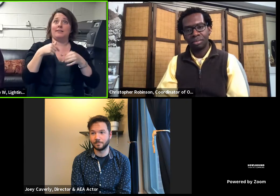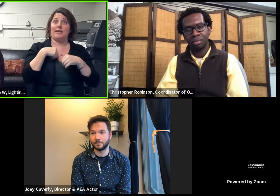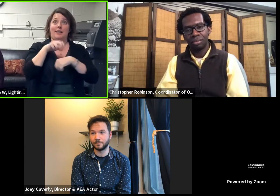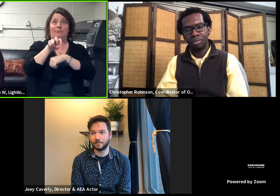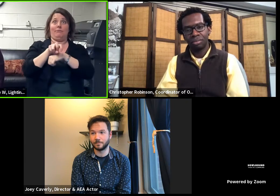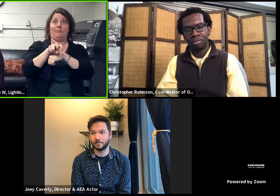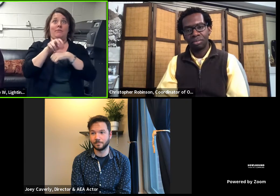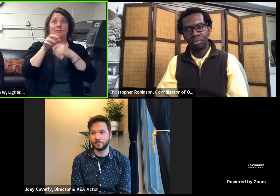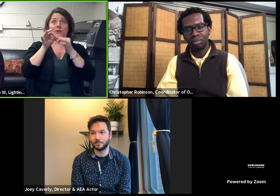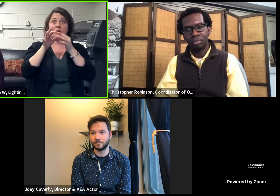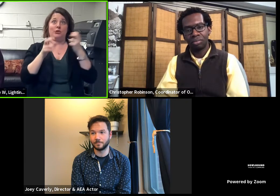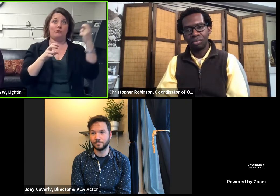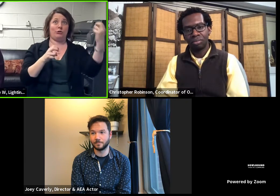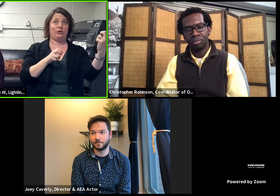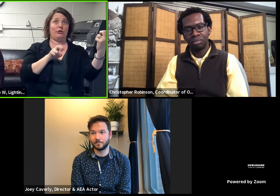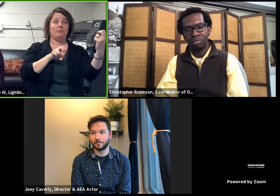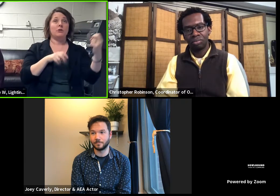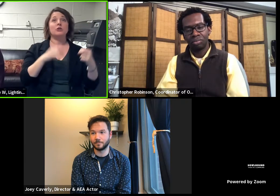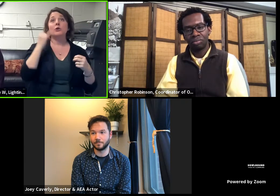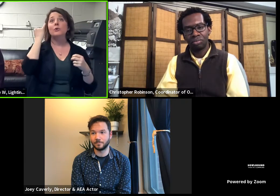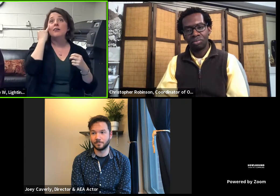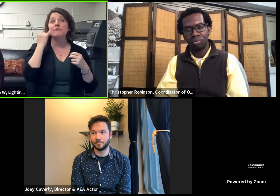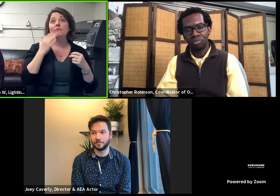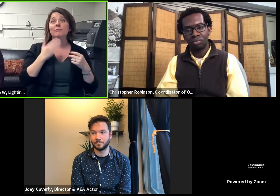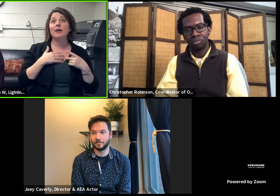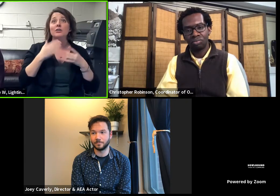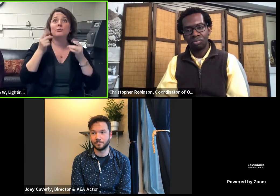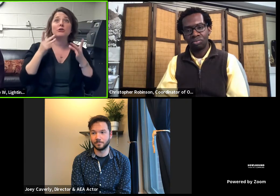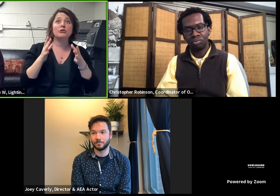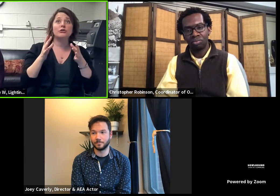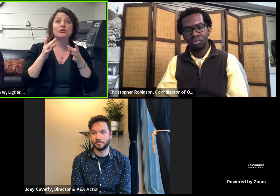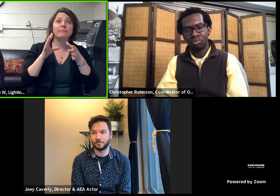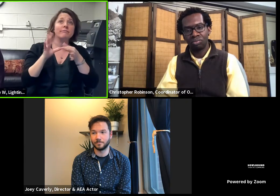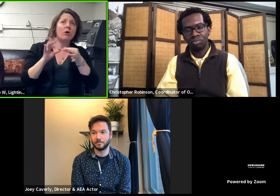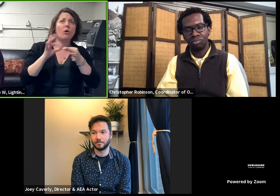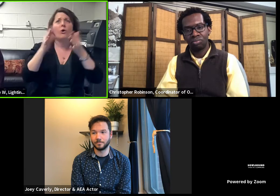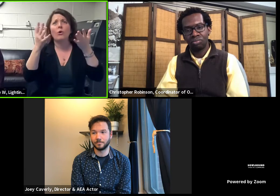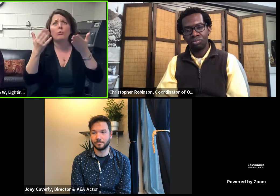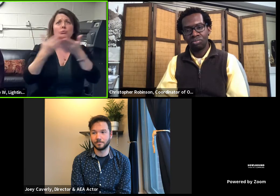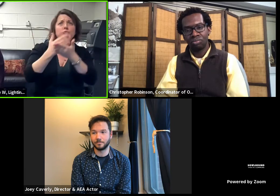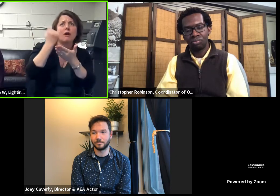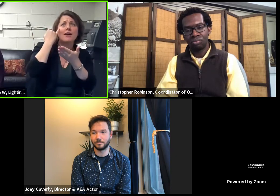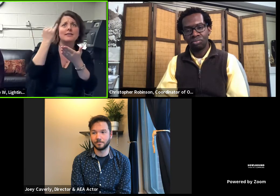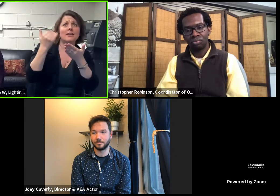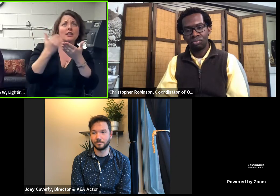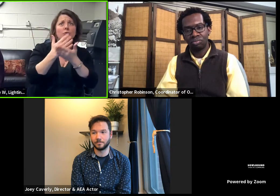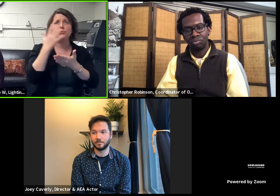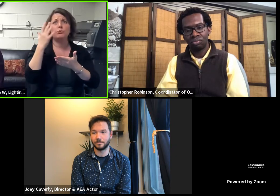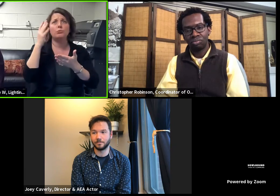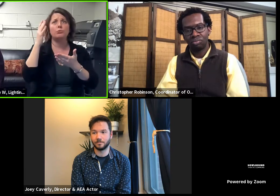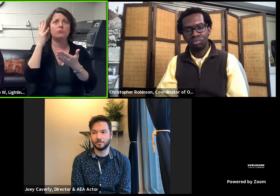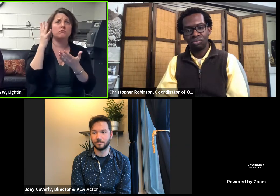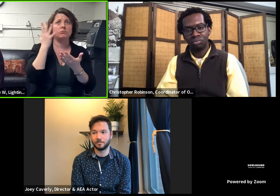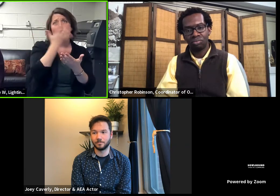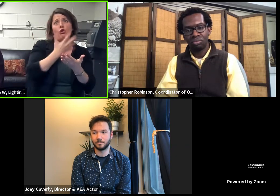For example, I have to explain, like, my interpreter's there and I have to maybe talk about maybe, like, let's say,